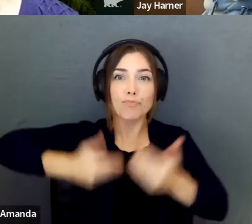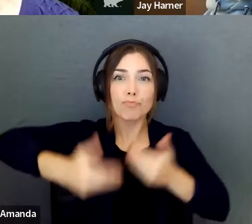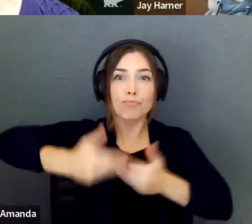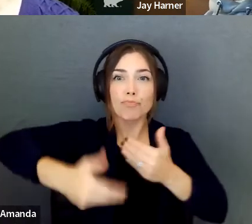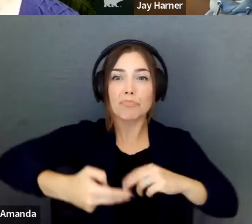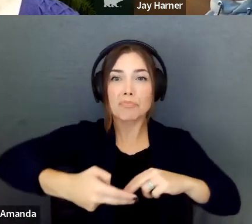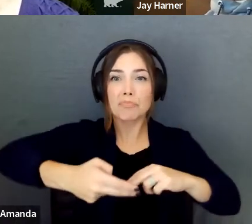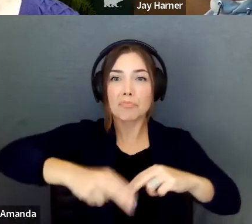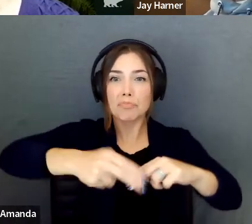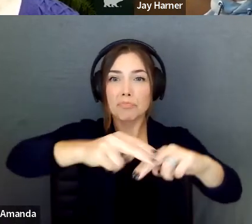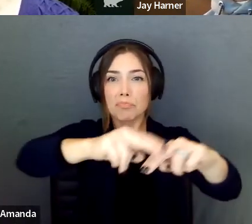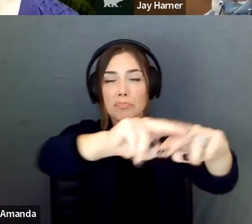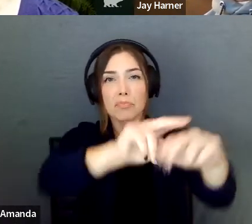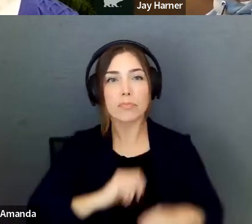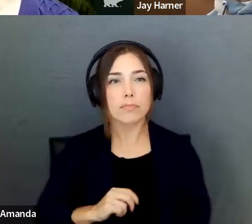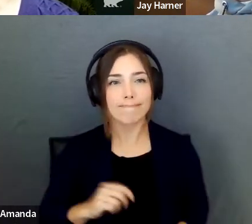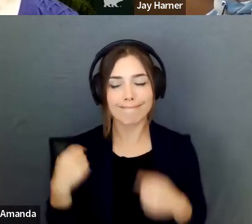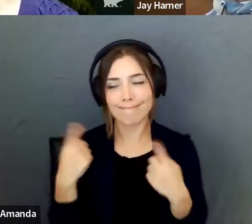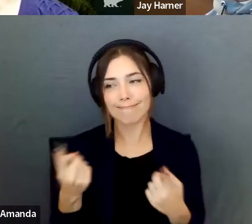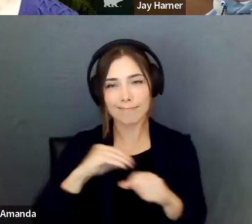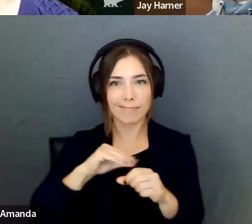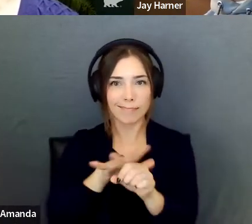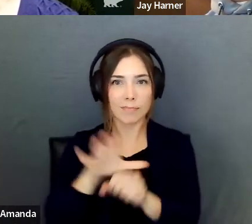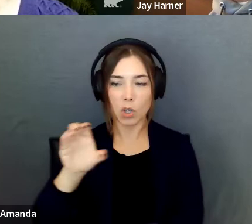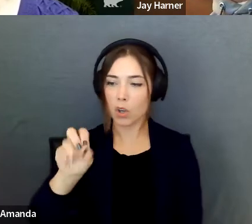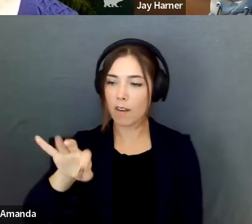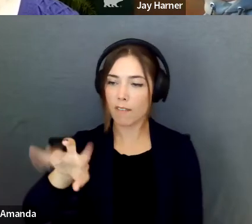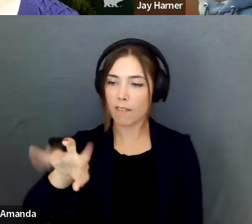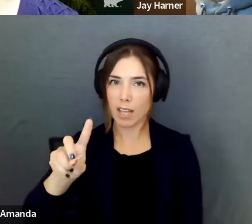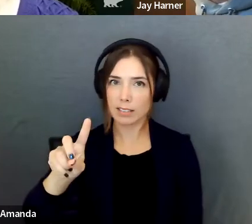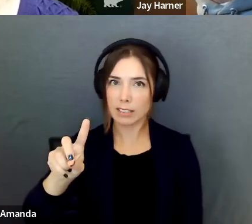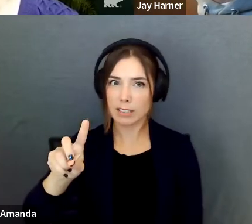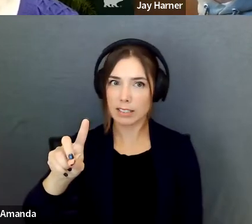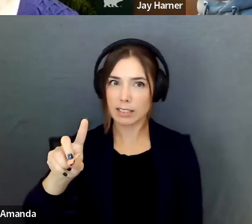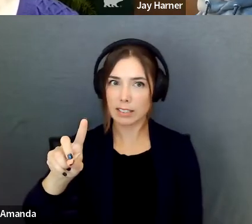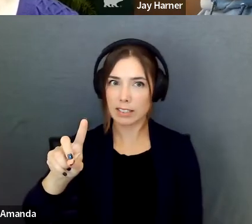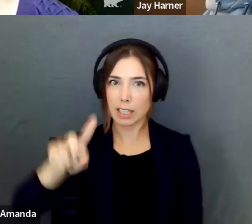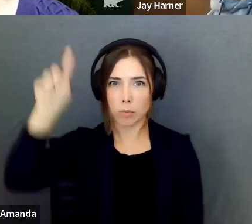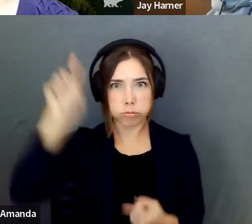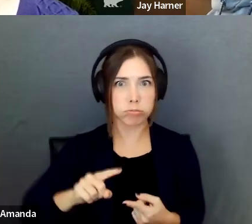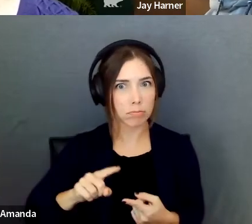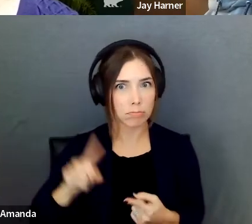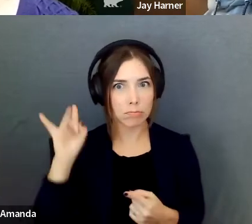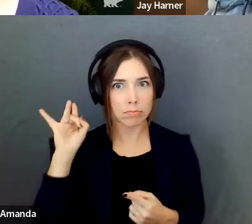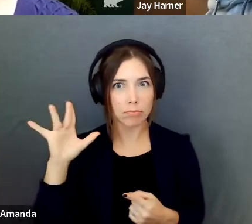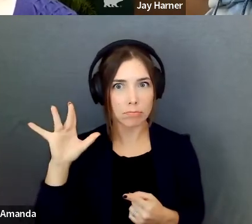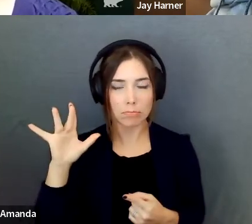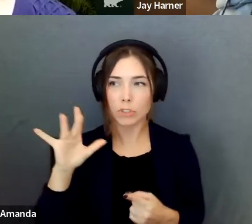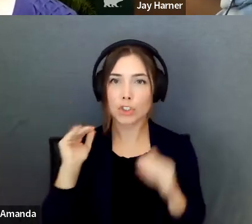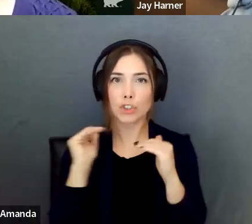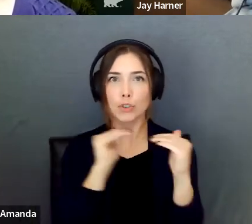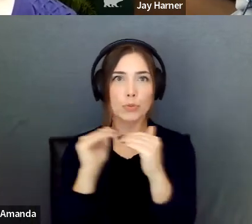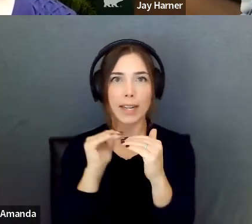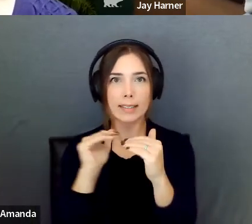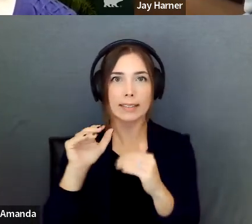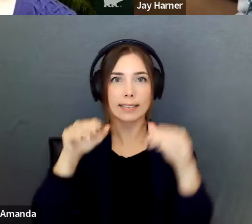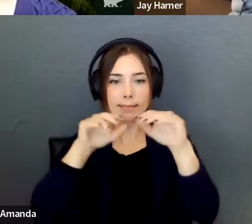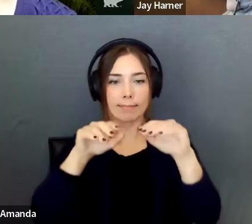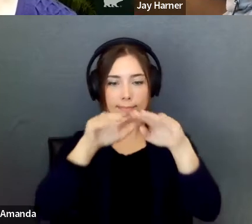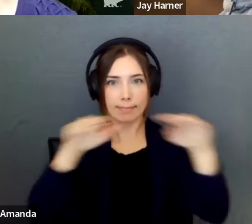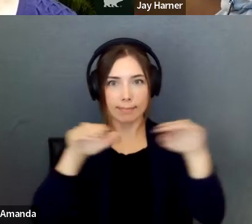They have experience since COVID, unable to find direct care workers because of rate of